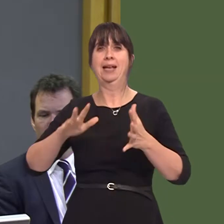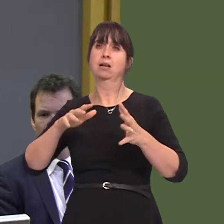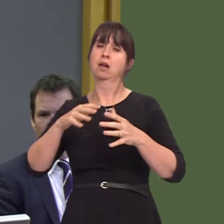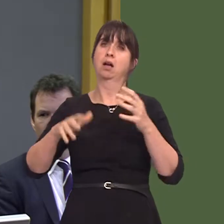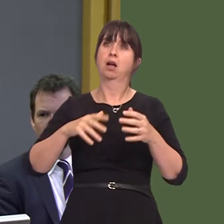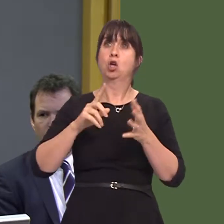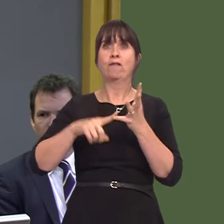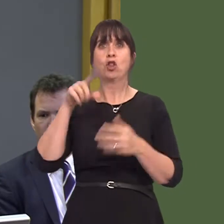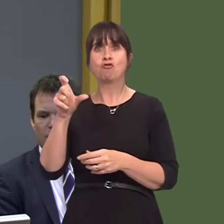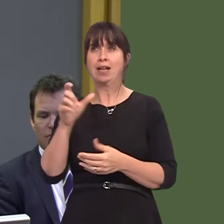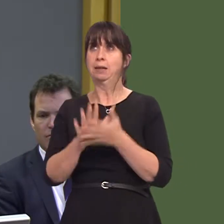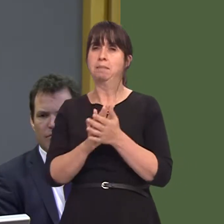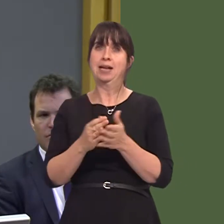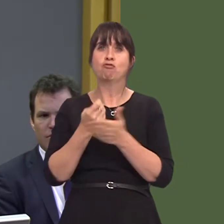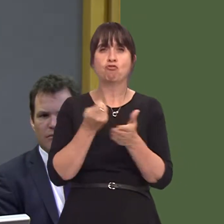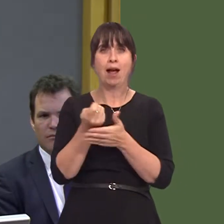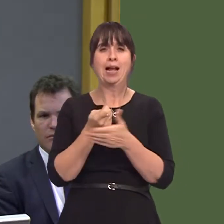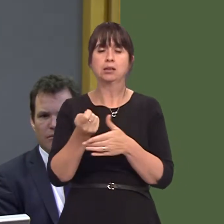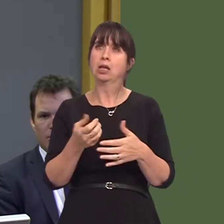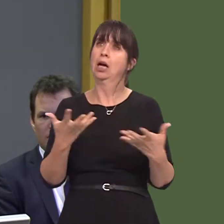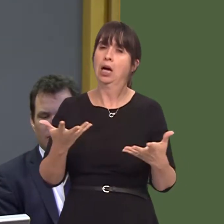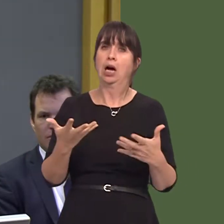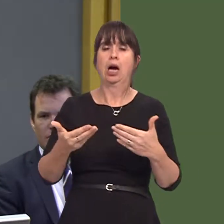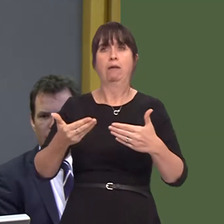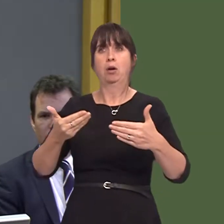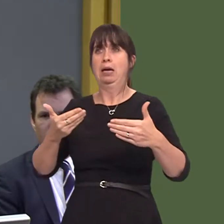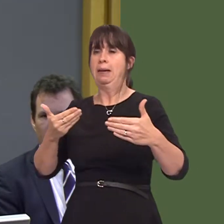arrears and numbers of people going to food banks.